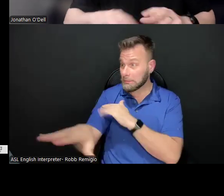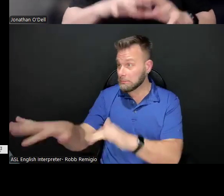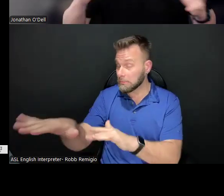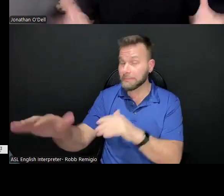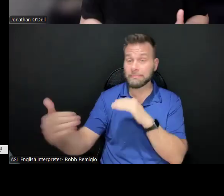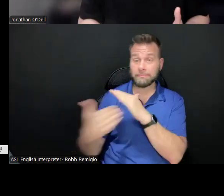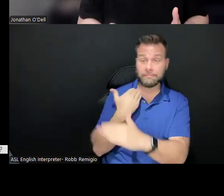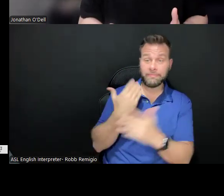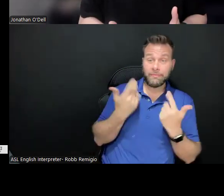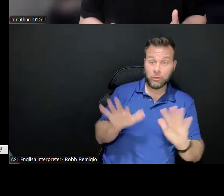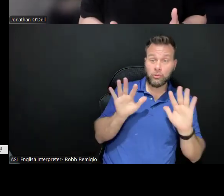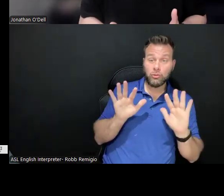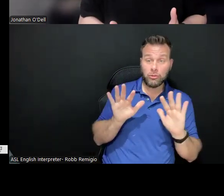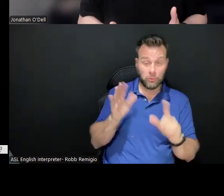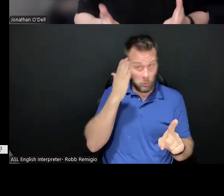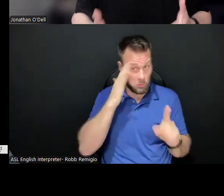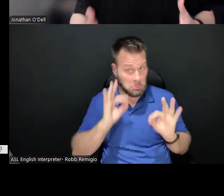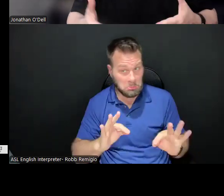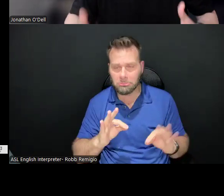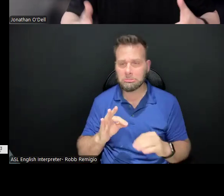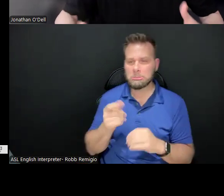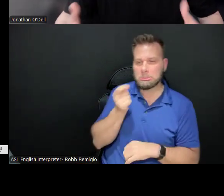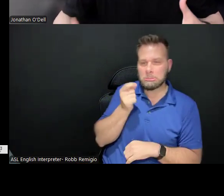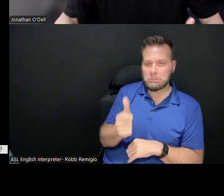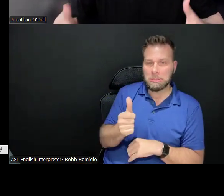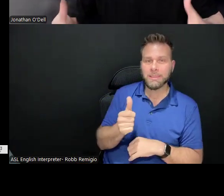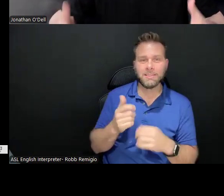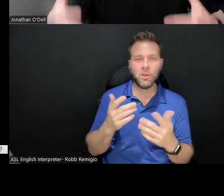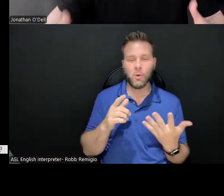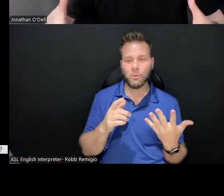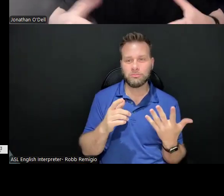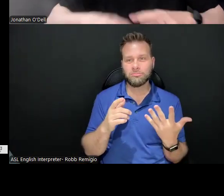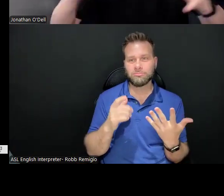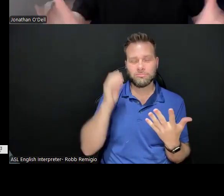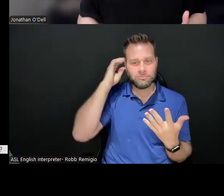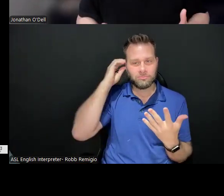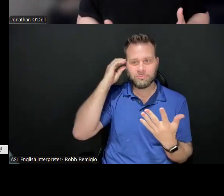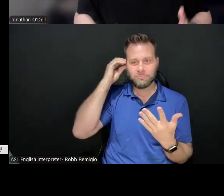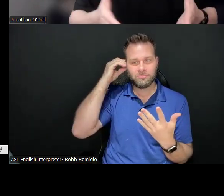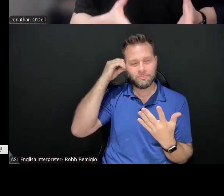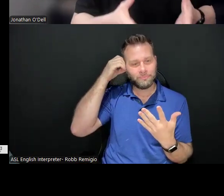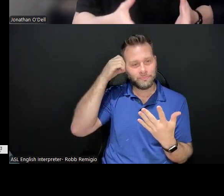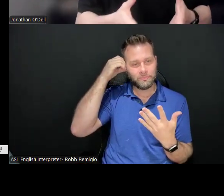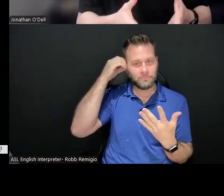the audiology office knowing a little more but not necessarily They will just know what they They won't necessarily know